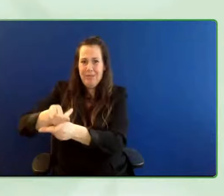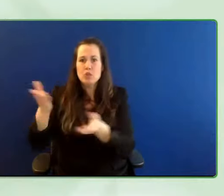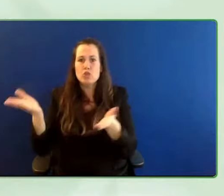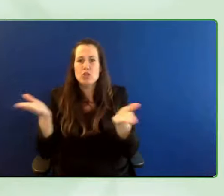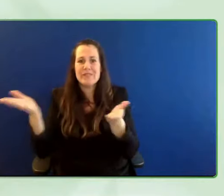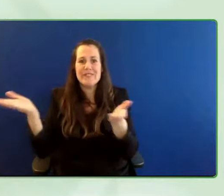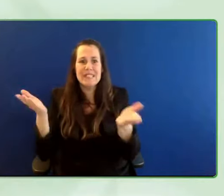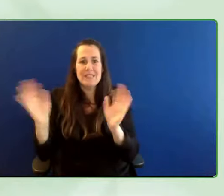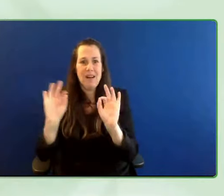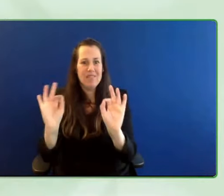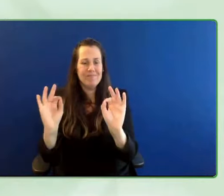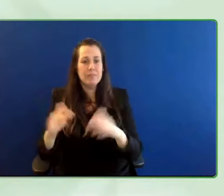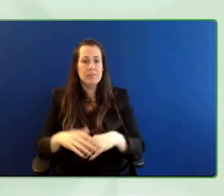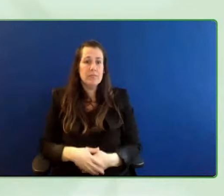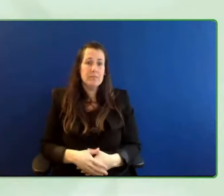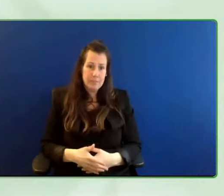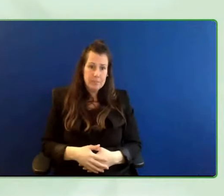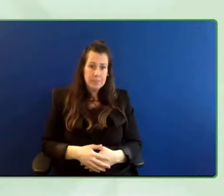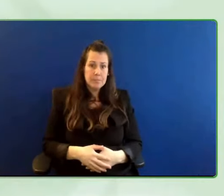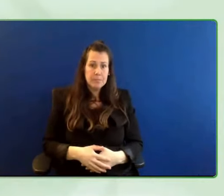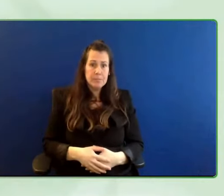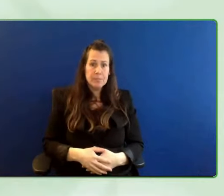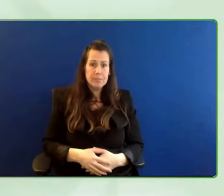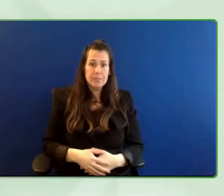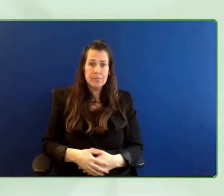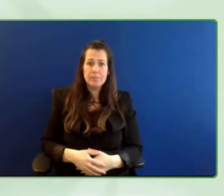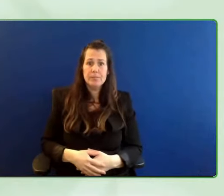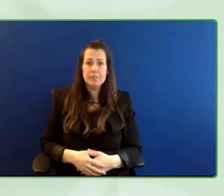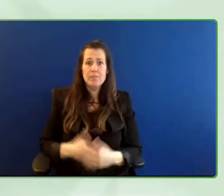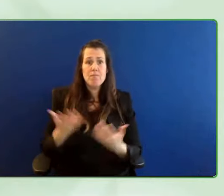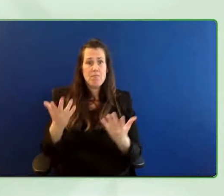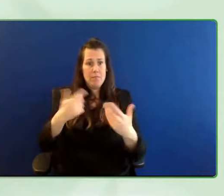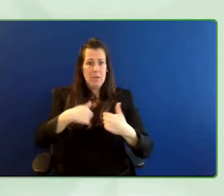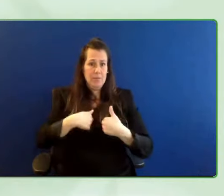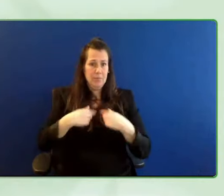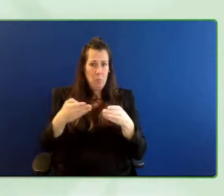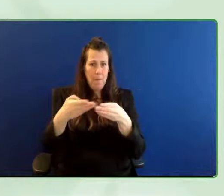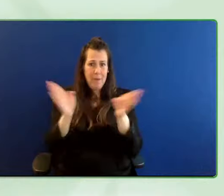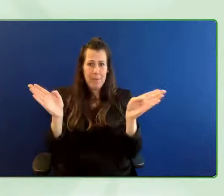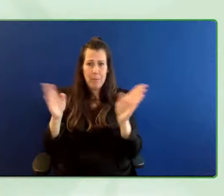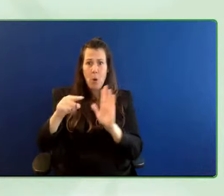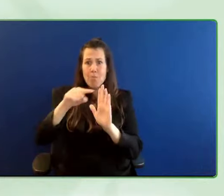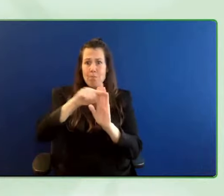research, clinical trials, patient care that you are thinking and considering how this